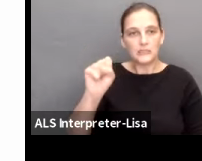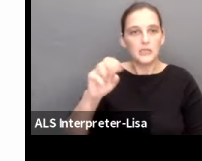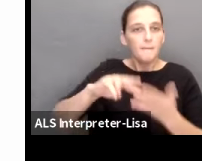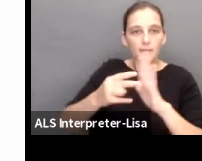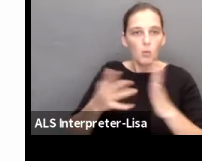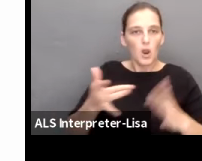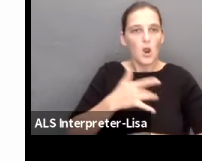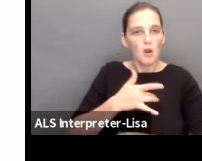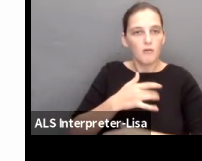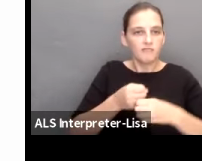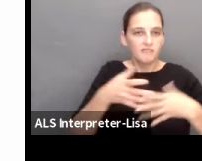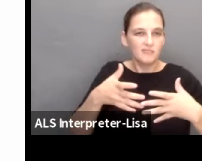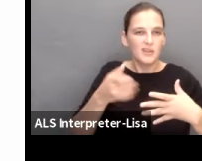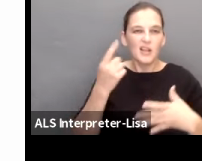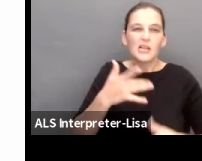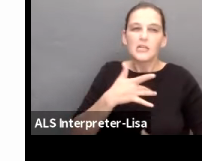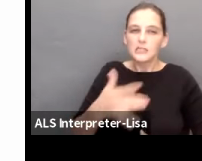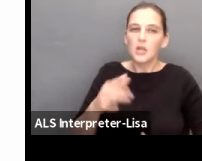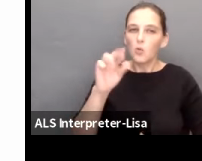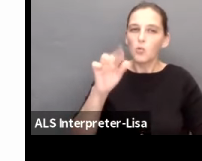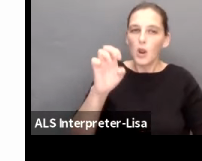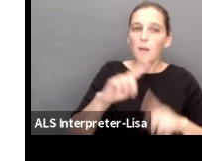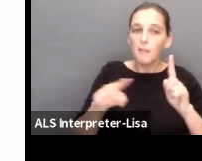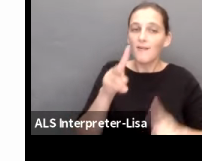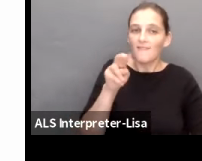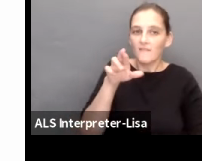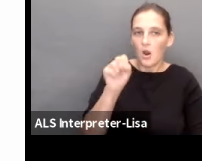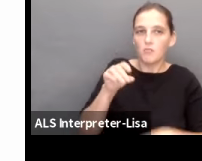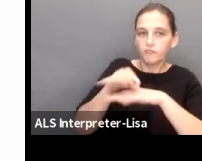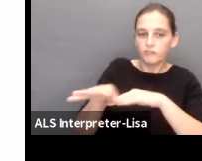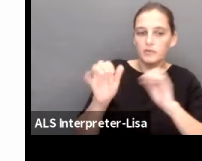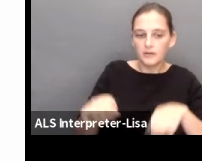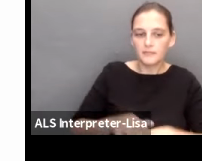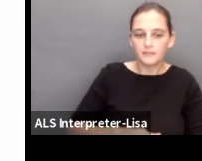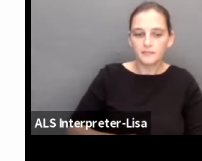A lot of times from viral illnesses, so you can get myocarditis from COVID just as